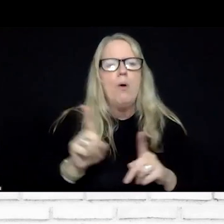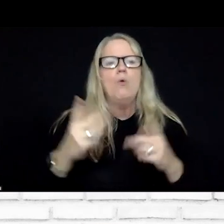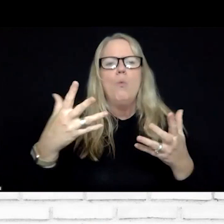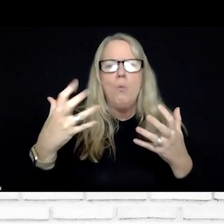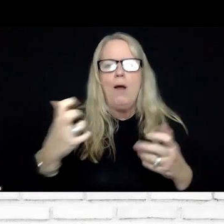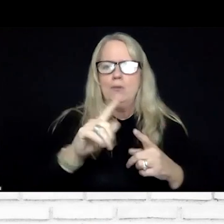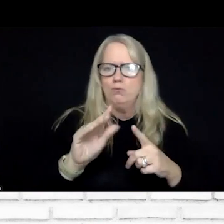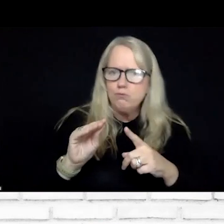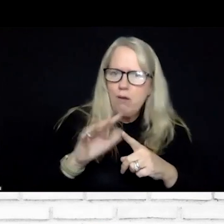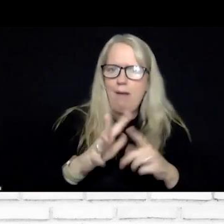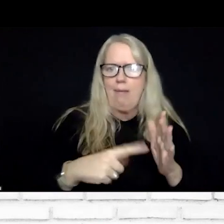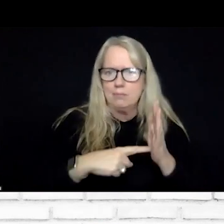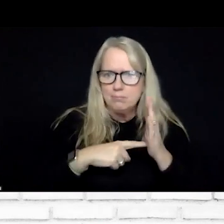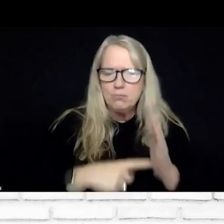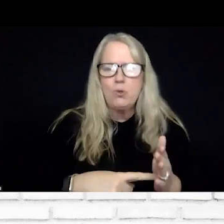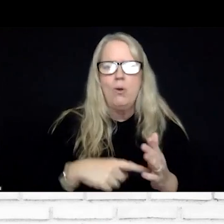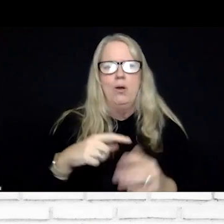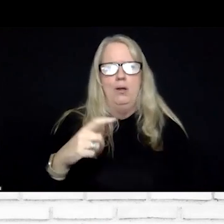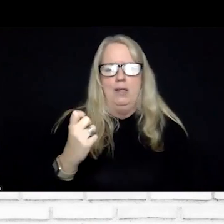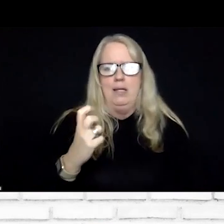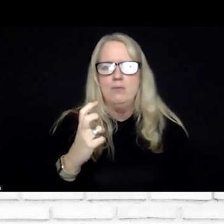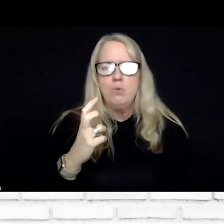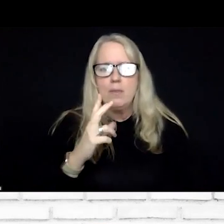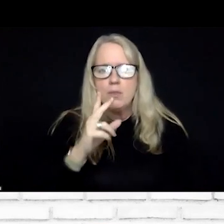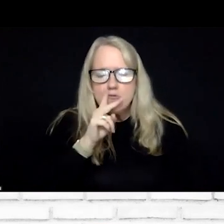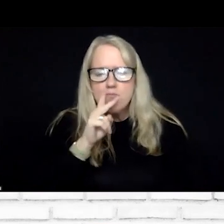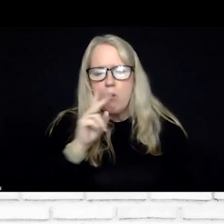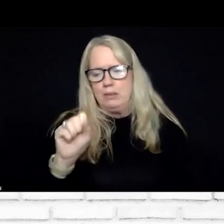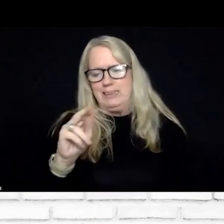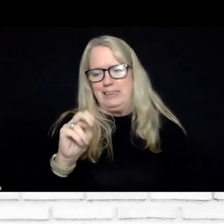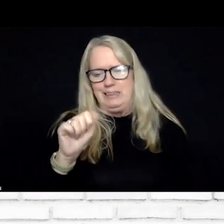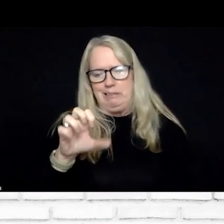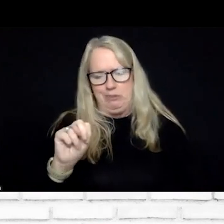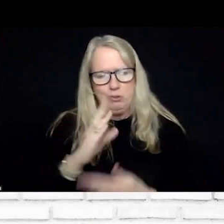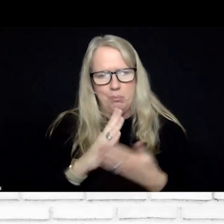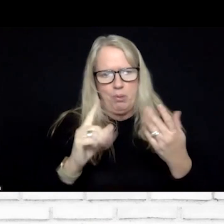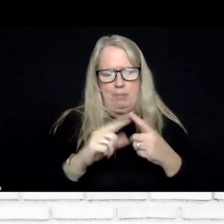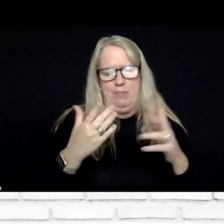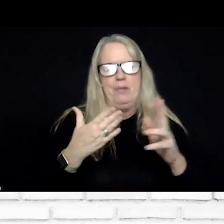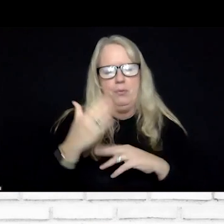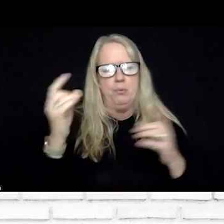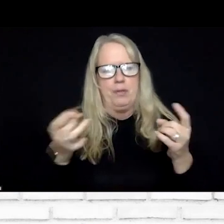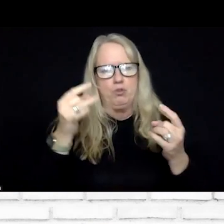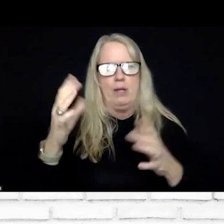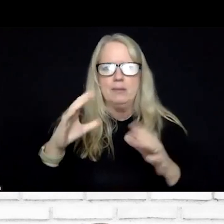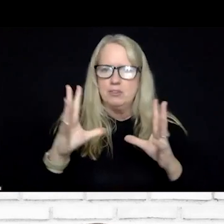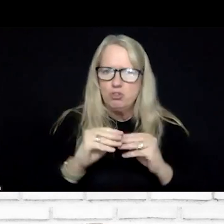THAT THE FACT THAT THE SMOKING SENSATION PIECE IS SOMETHING THAT WE ARE DISCUSSING THROUGH THE CRISIS JAM FOR A POTENTIALLY